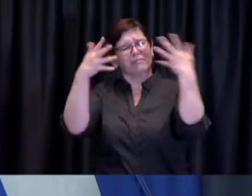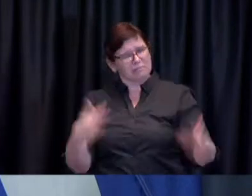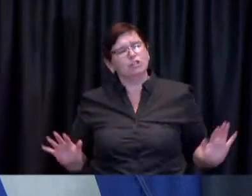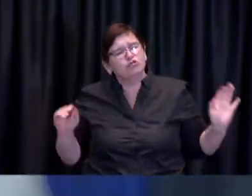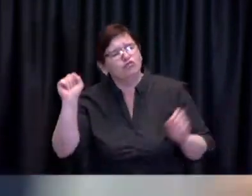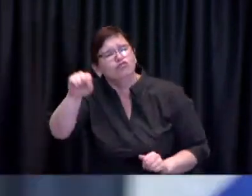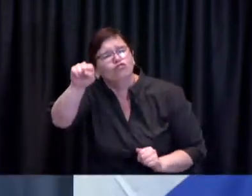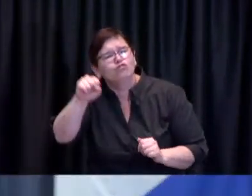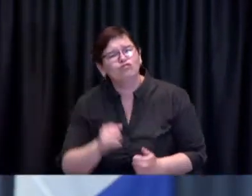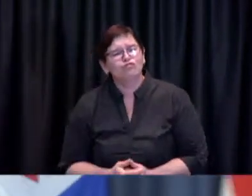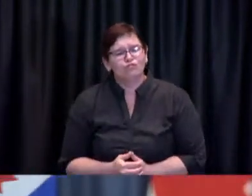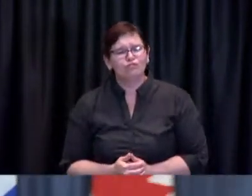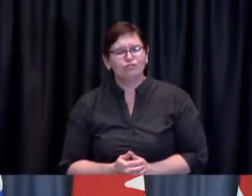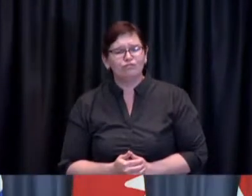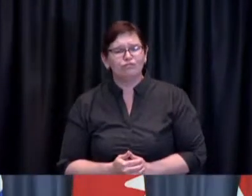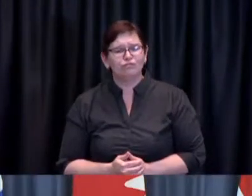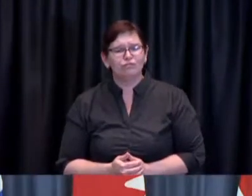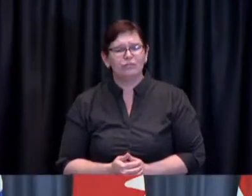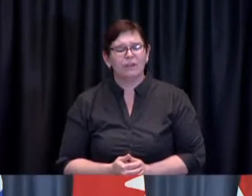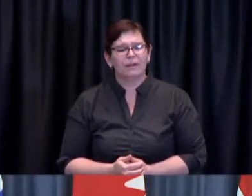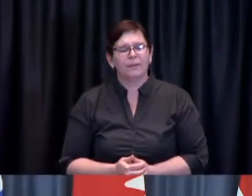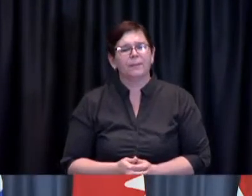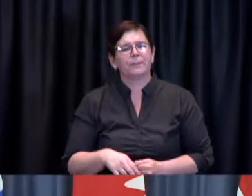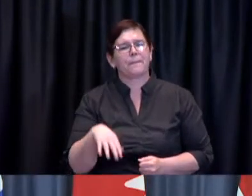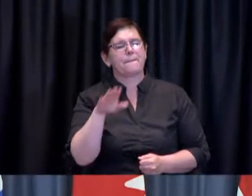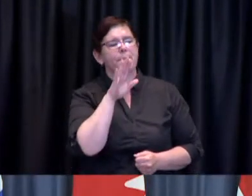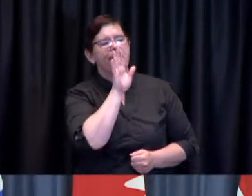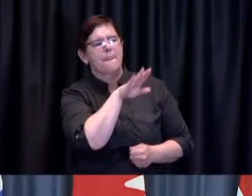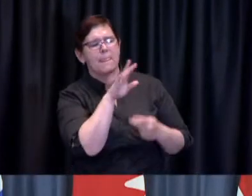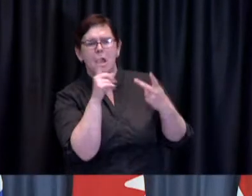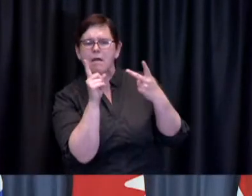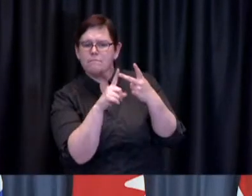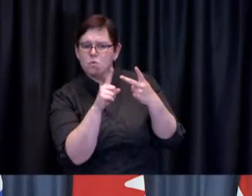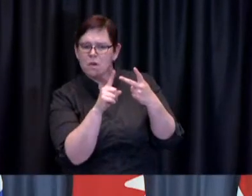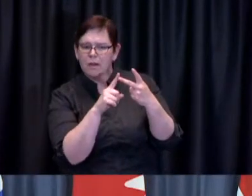and just as a follow-up to that it doesn't sound like the province can keep track of who gets